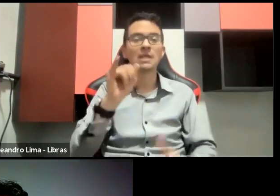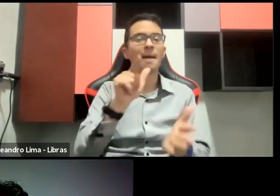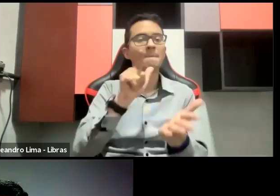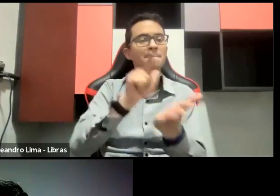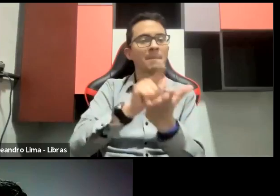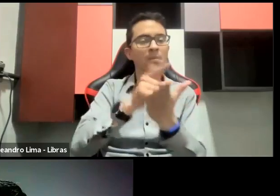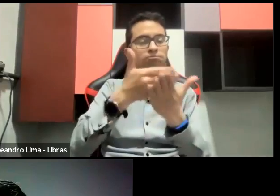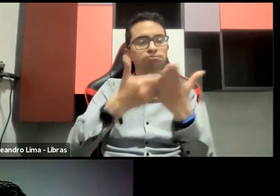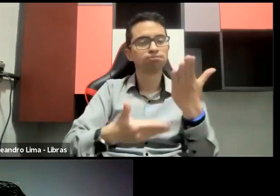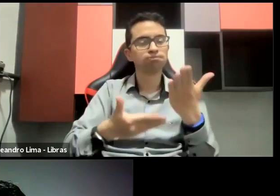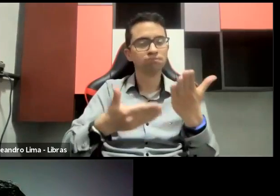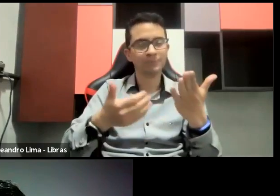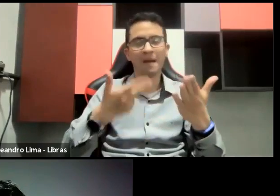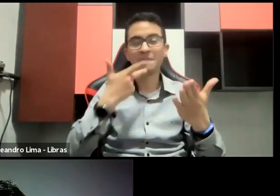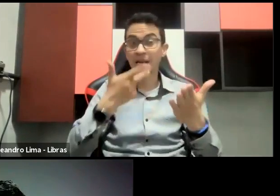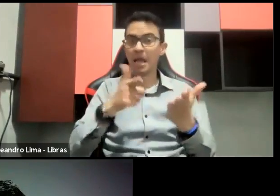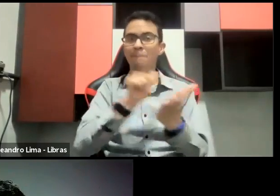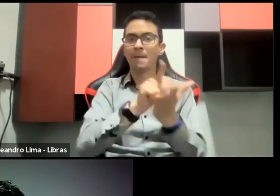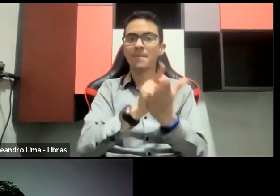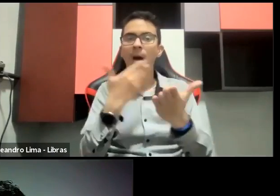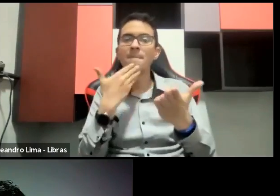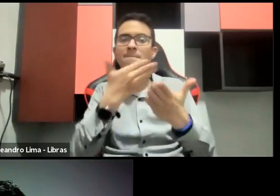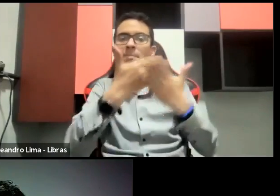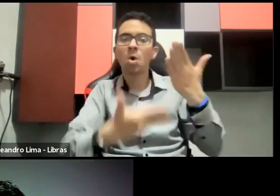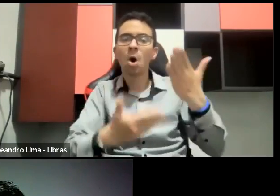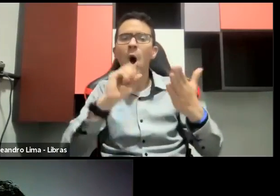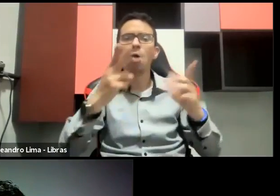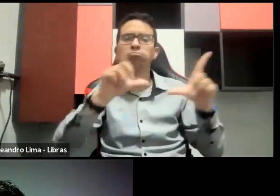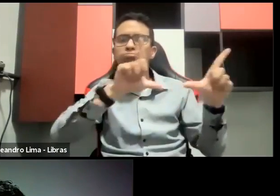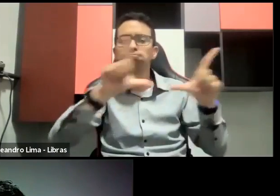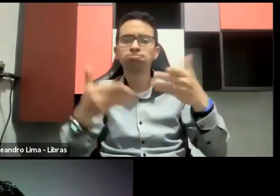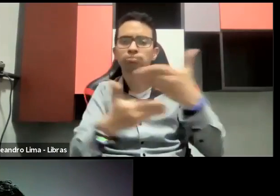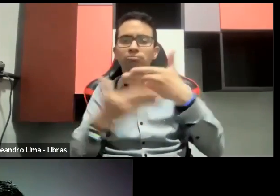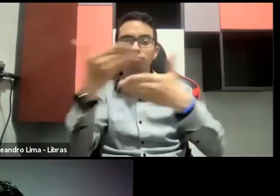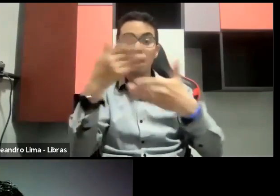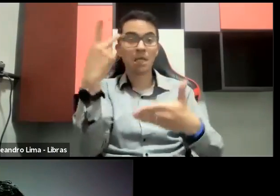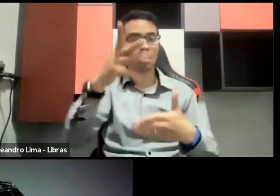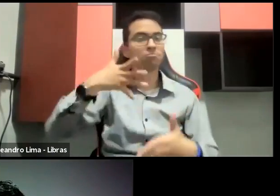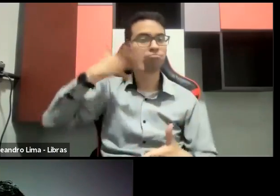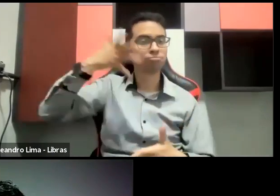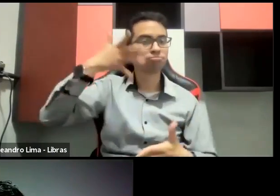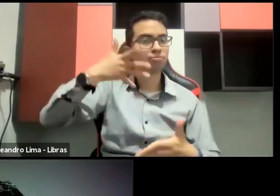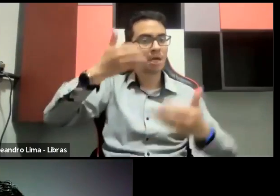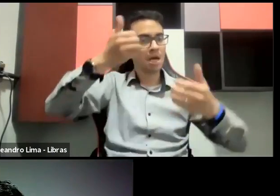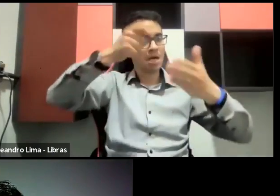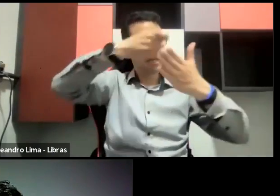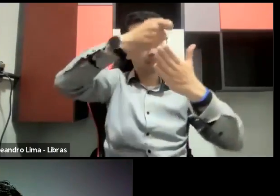us if you have a paper about the presentation or something visual. about about the presentation. So about the presentation, so he